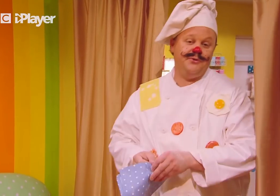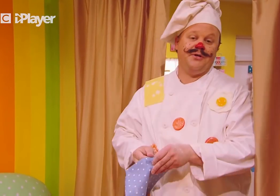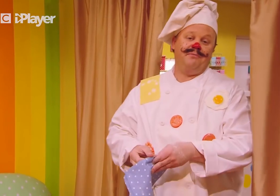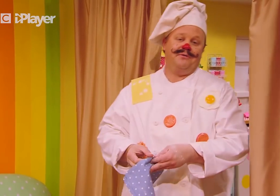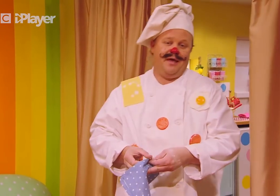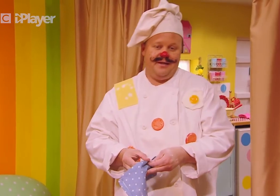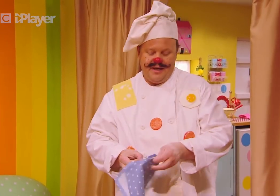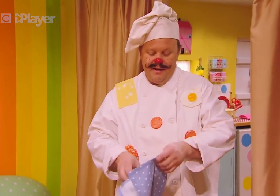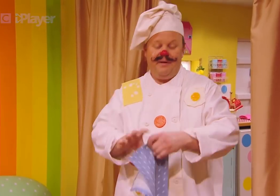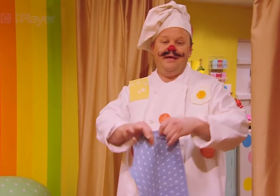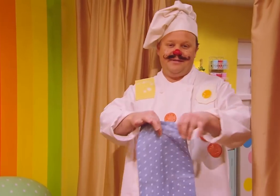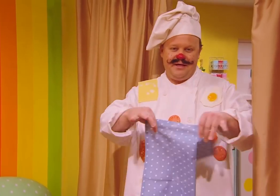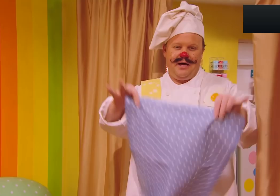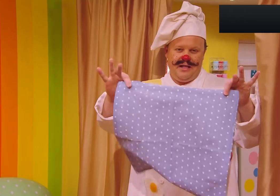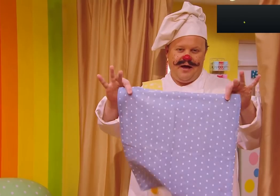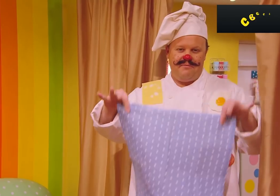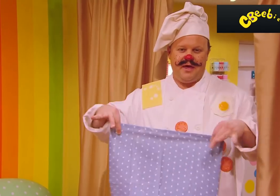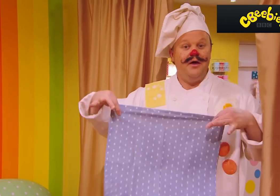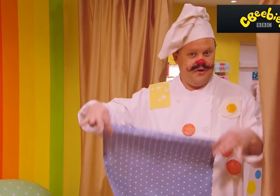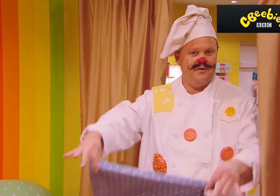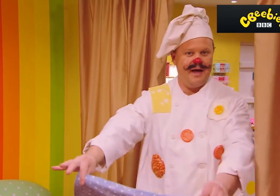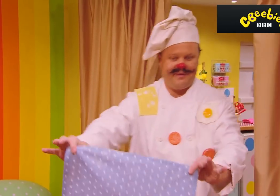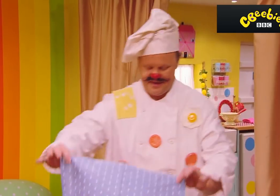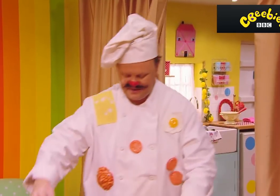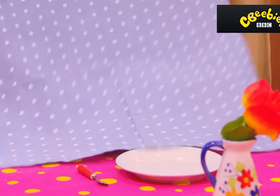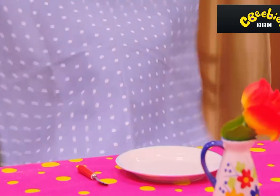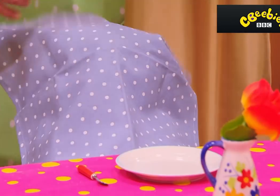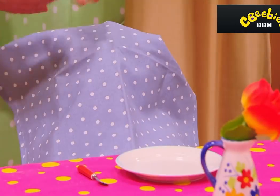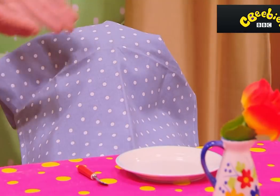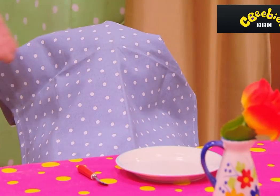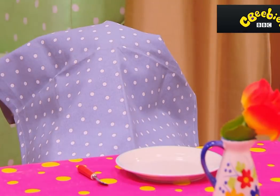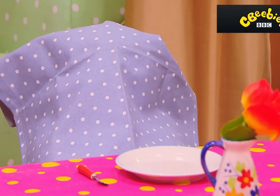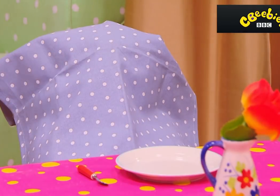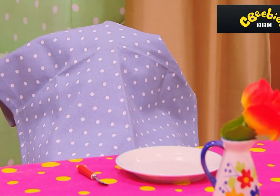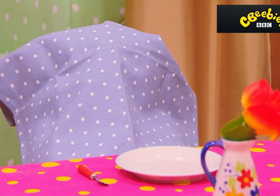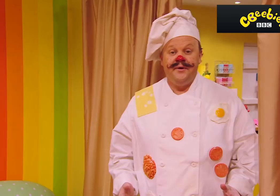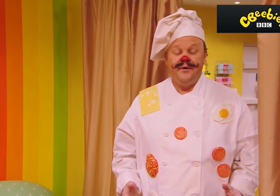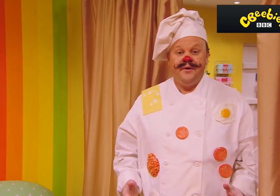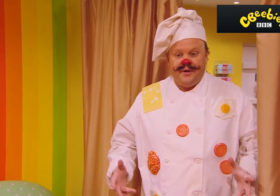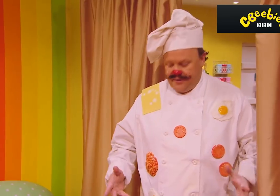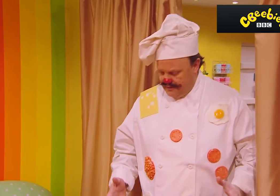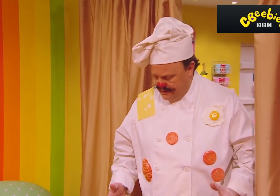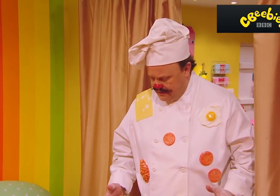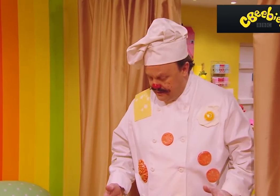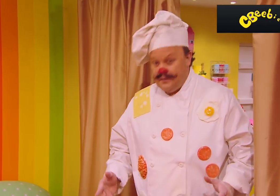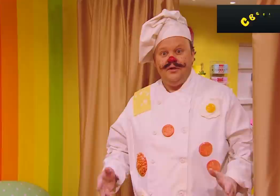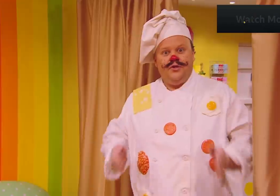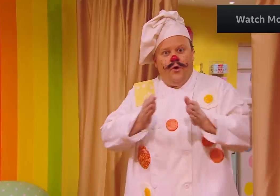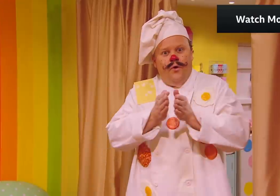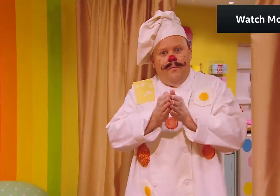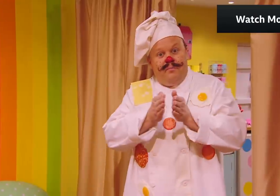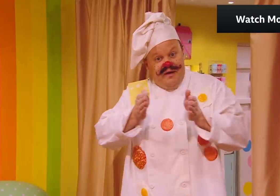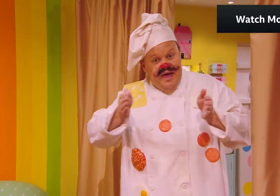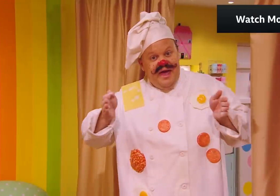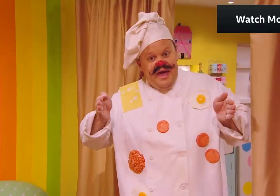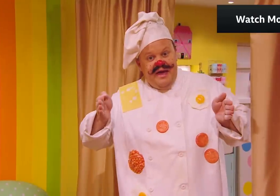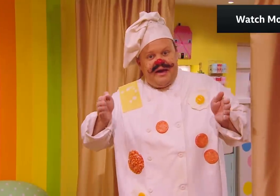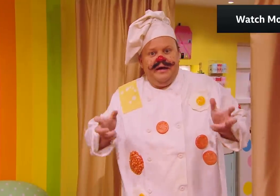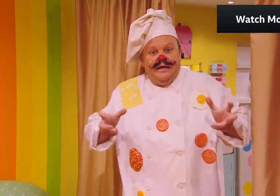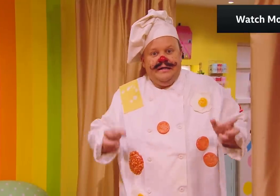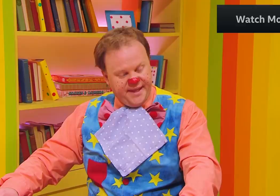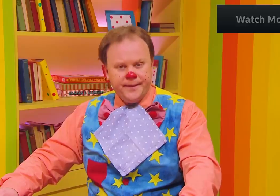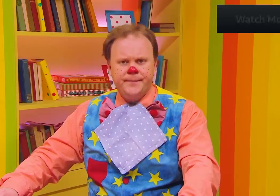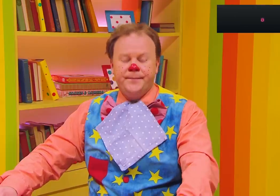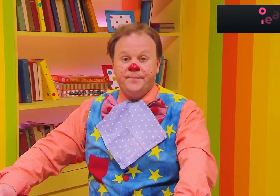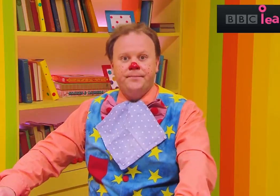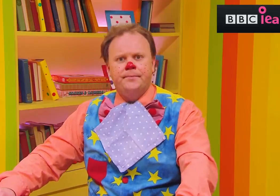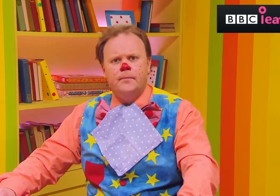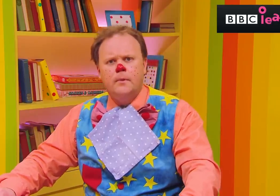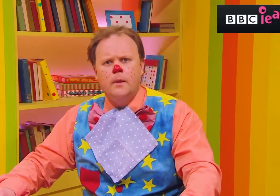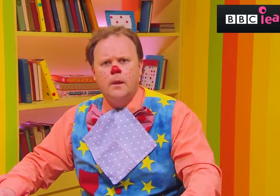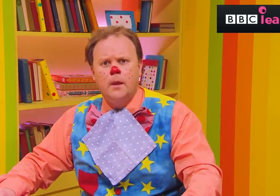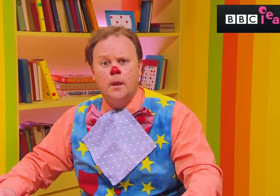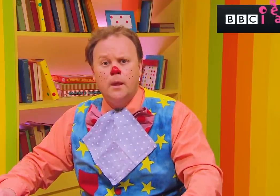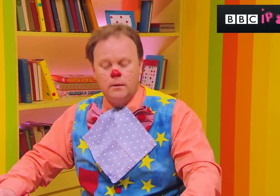you dumbly dead please allow me your napkin that napkin is too big too big mr tumble that napkin is